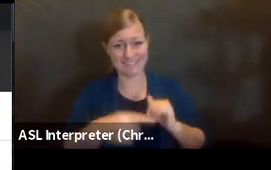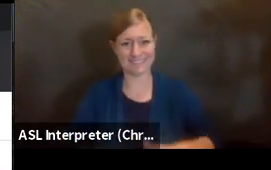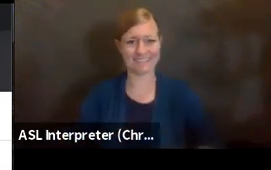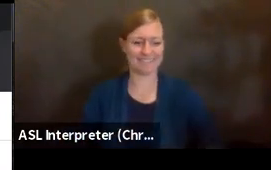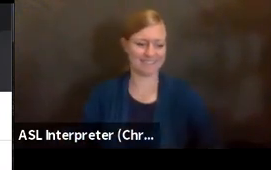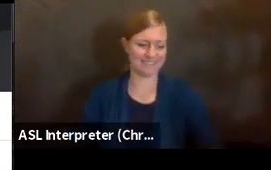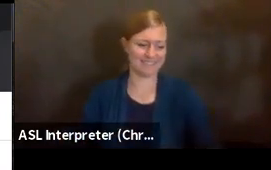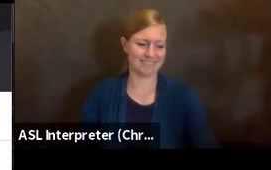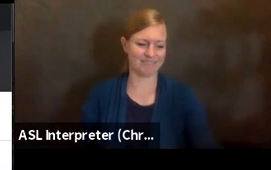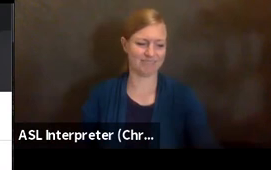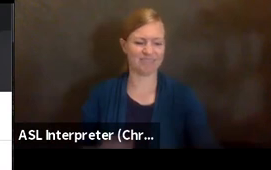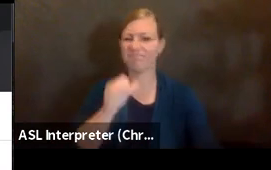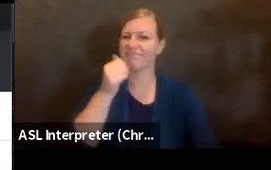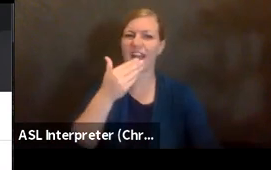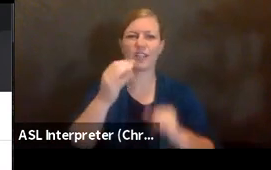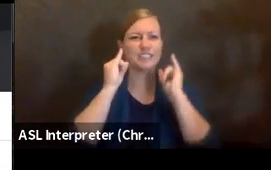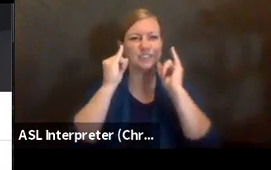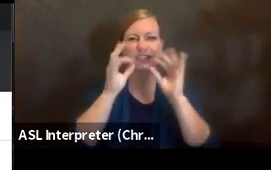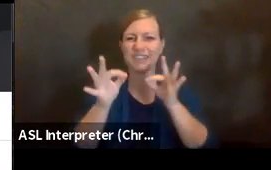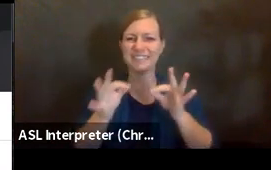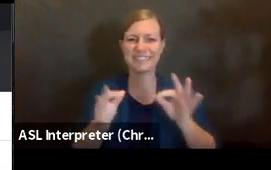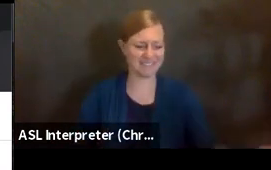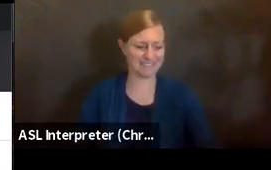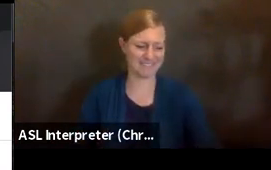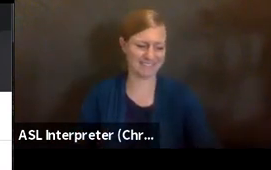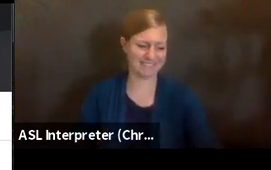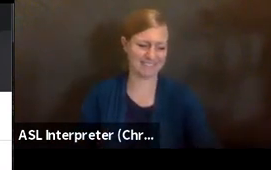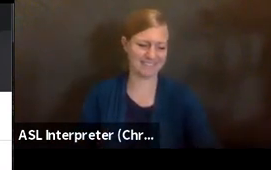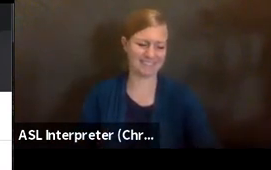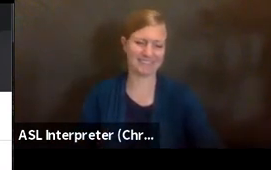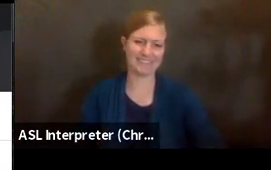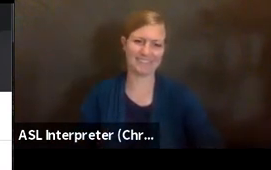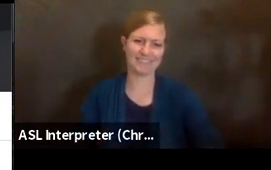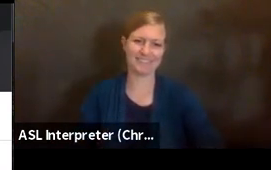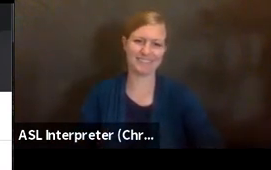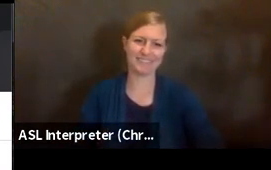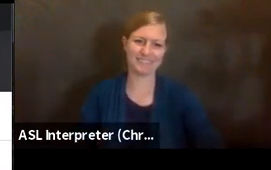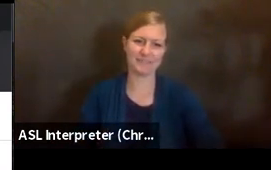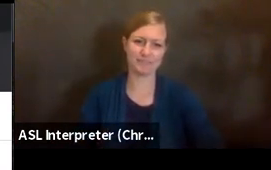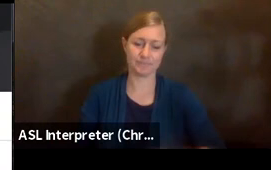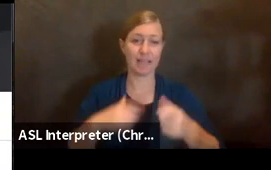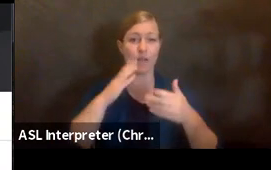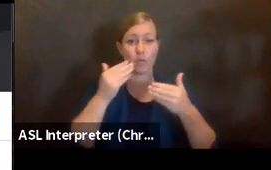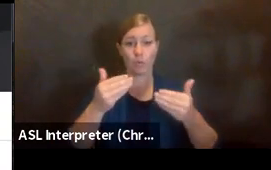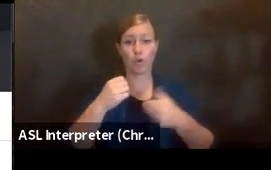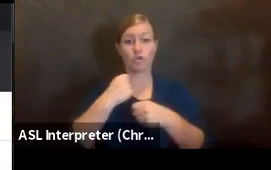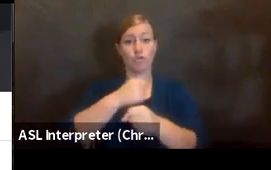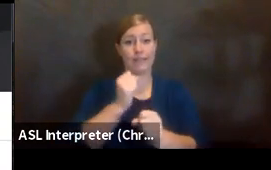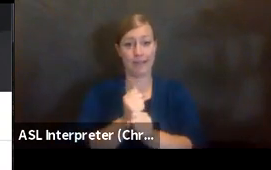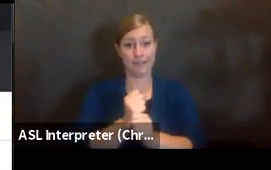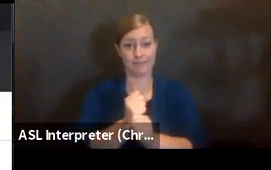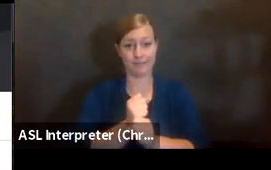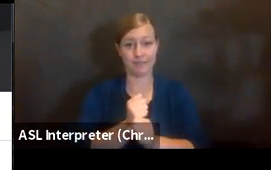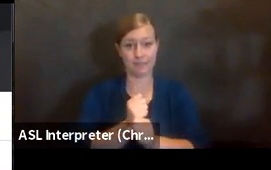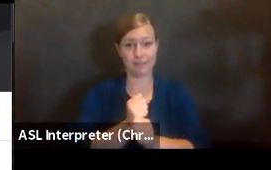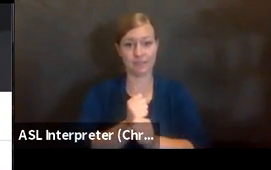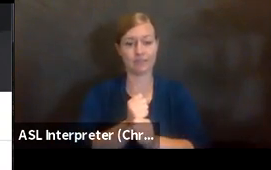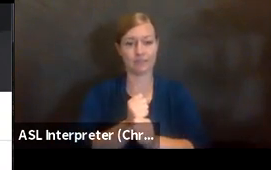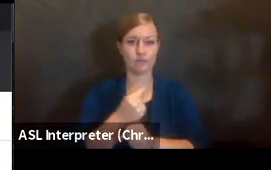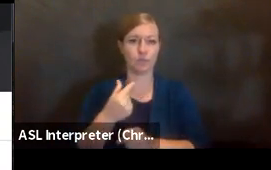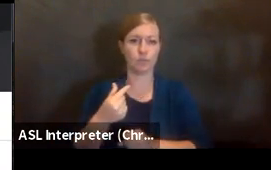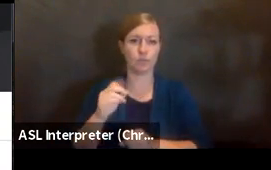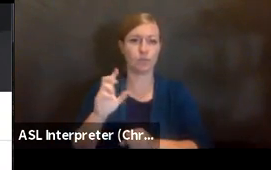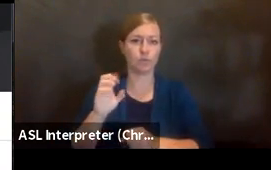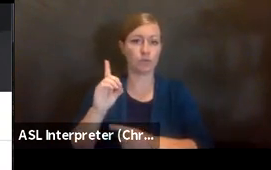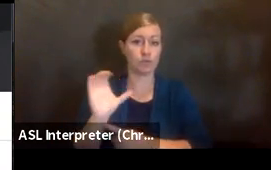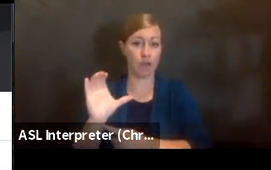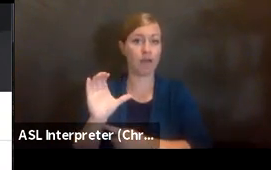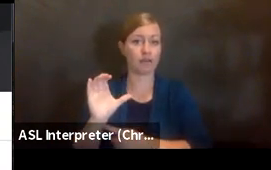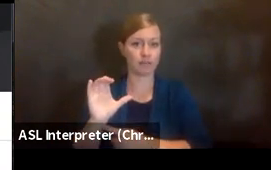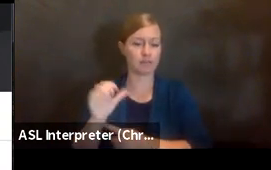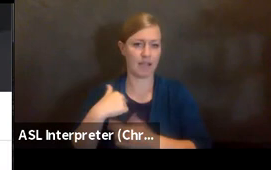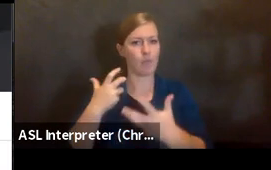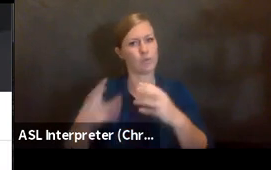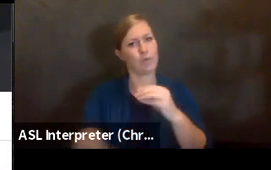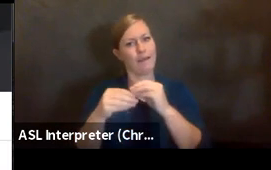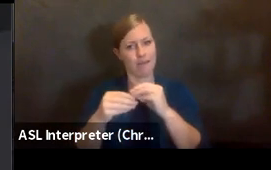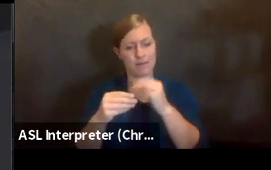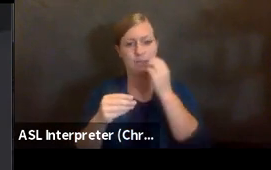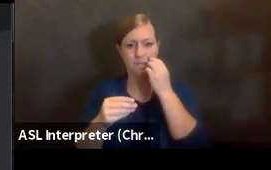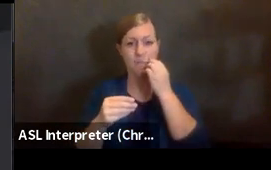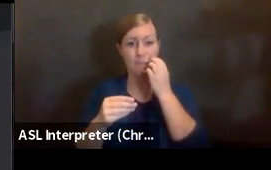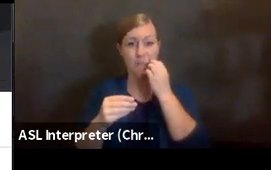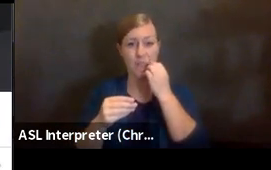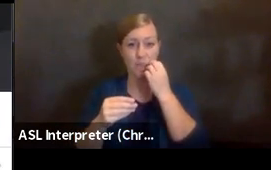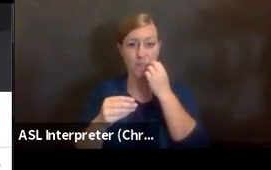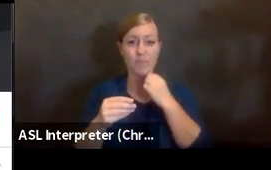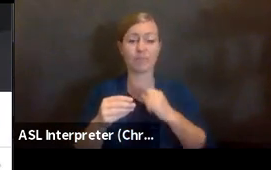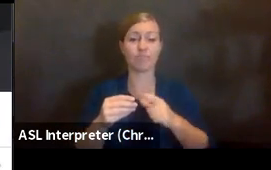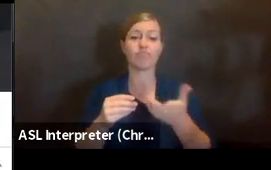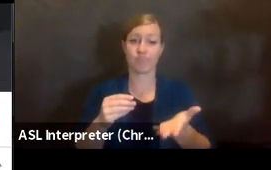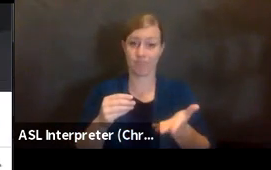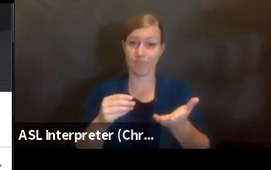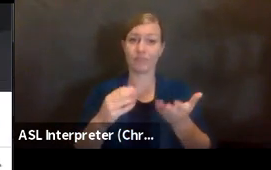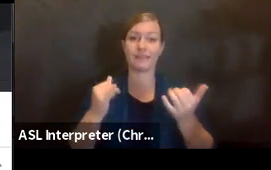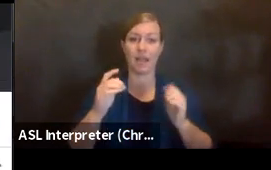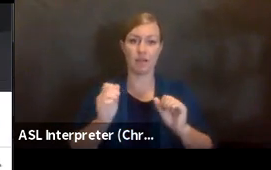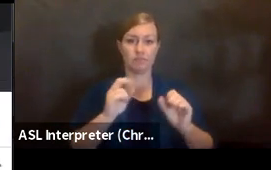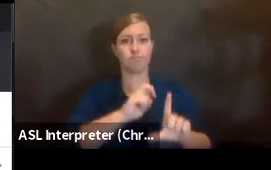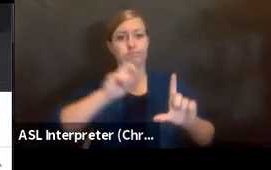Katherine Livick - ESD 112: That's not very good instructional, that's not really good there. And I'm going to create a Google Doc to add to this and when I create it pops me into a new tab.